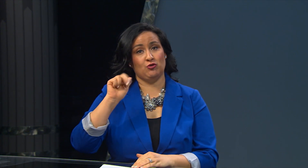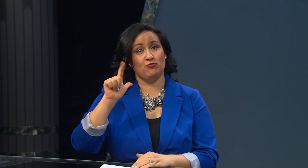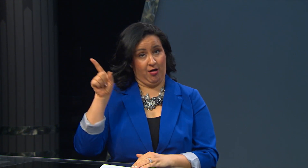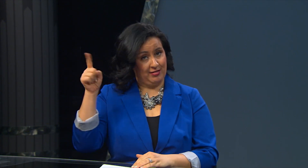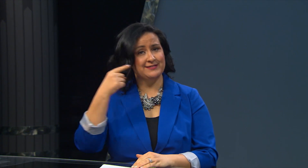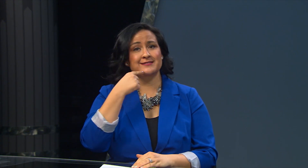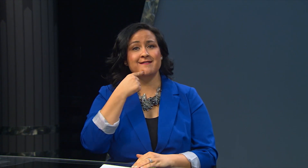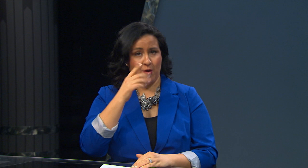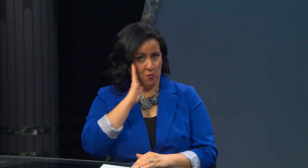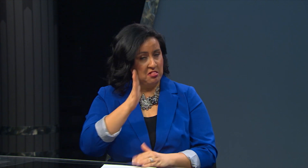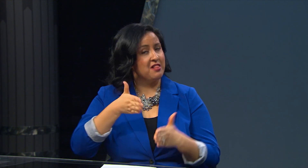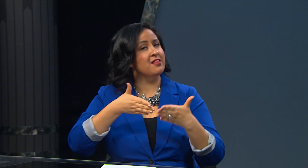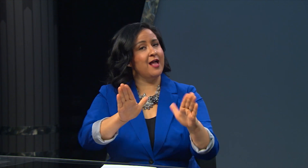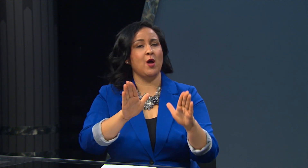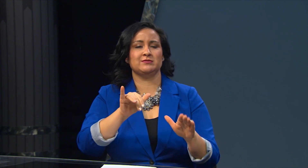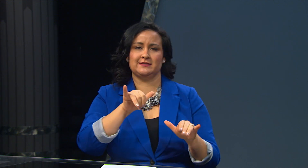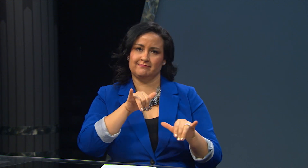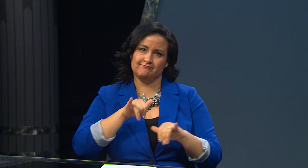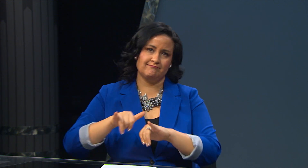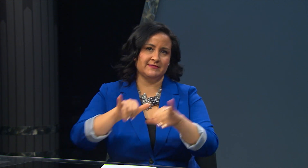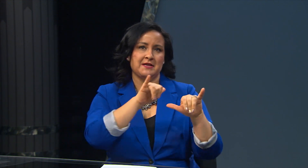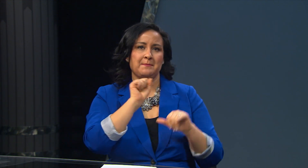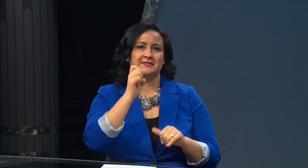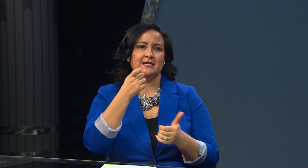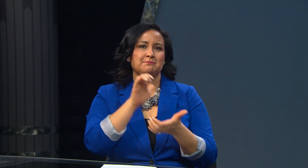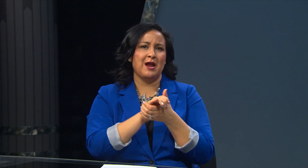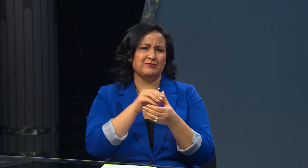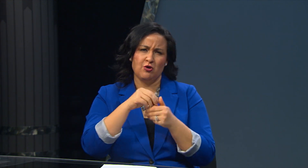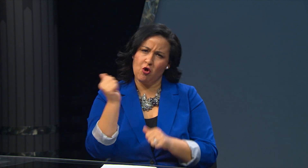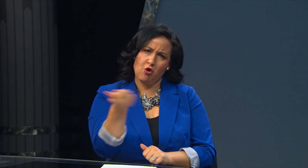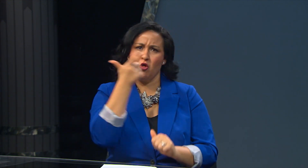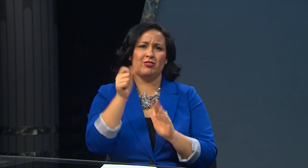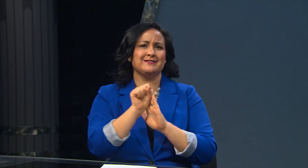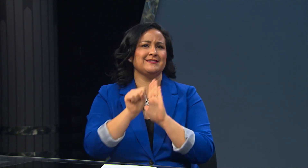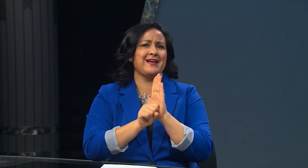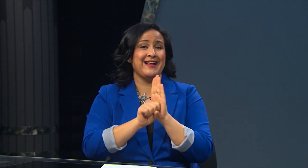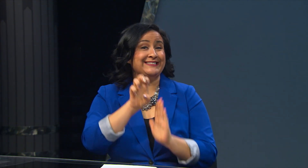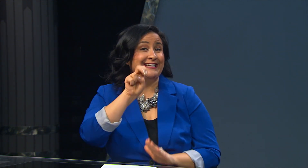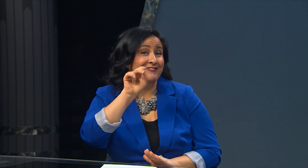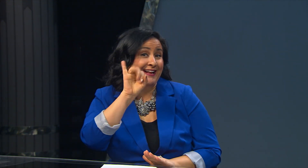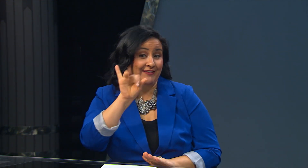THE ATTORNEY GENERAL SAID HE WOULD BE EXTENDING SAME-SEX MARRIAGE IN ALL STATES WHETHER THEIR